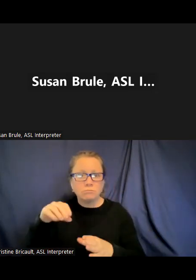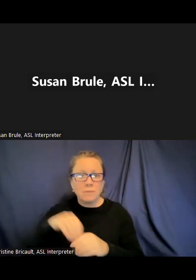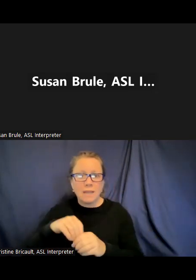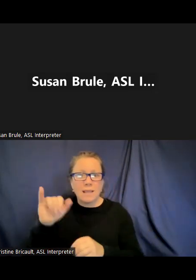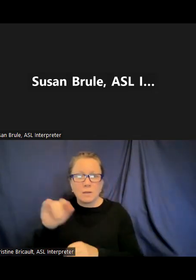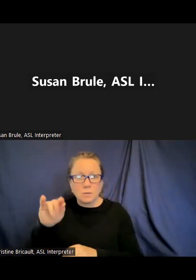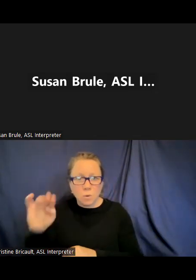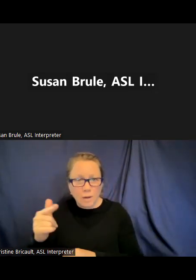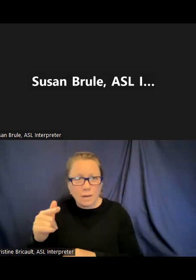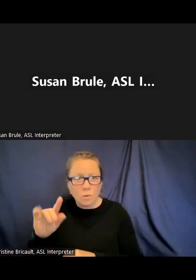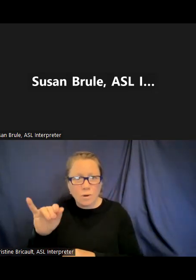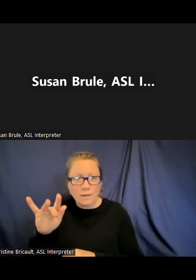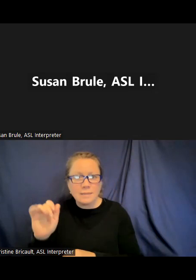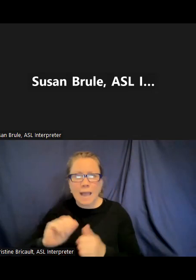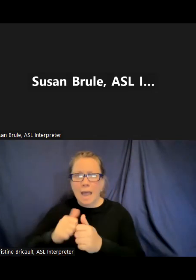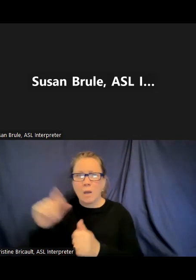How should the ZBA handle this request?